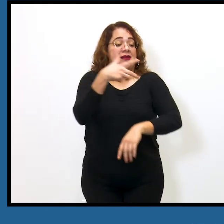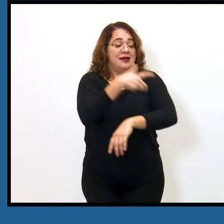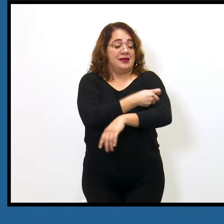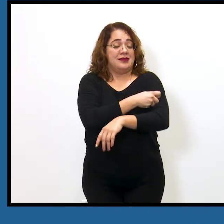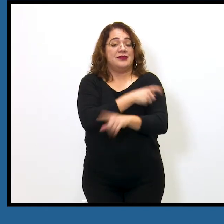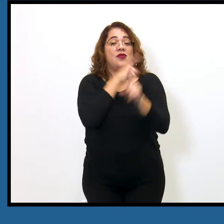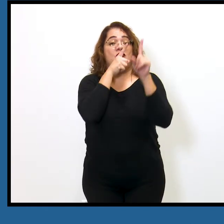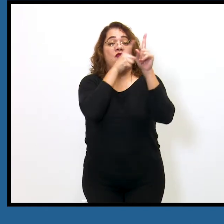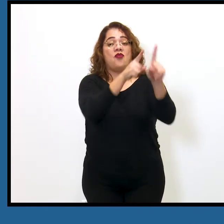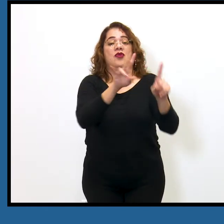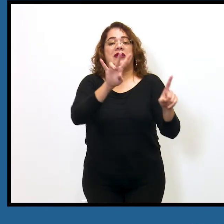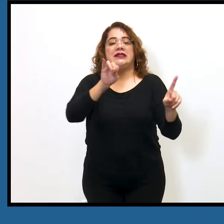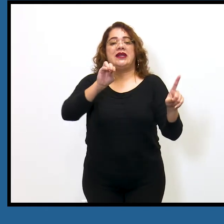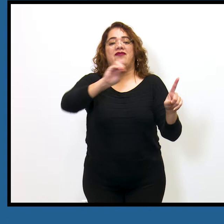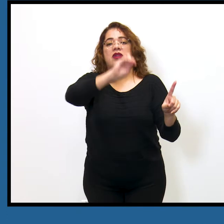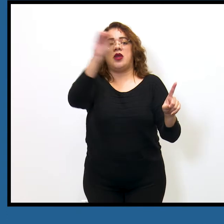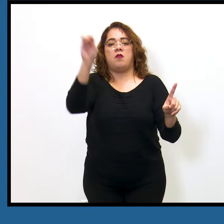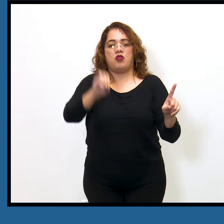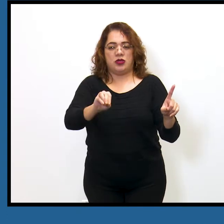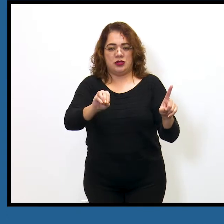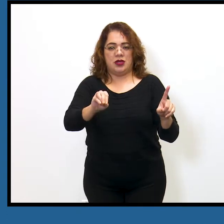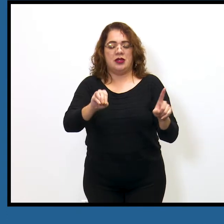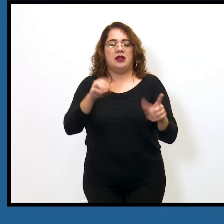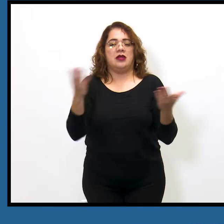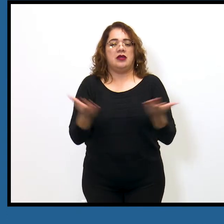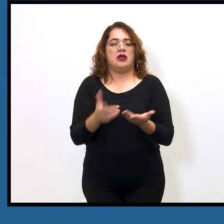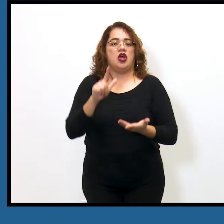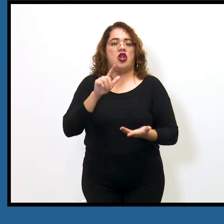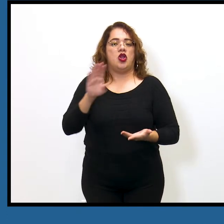before we get to the point of what we continue to consider herd immunity.